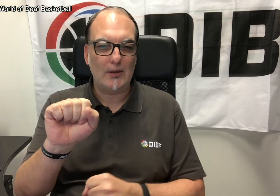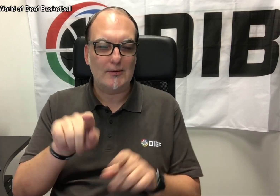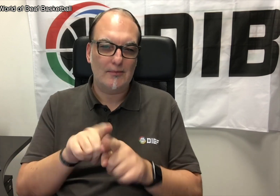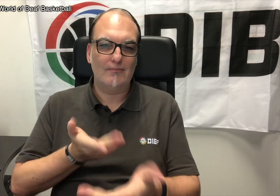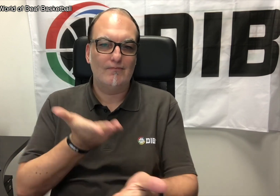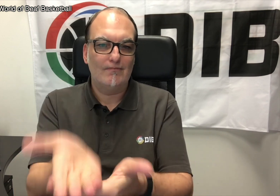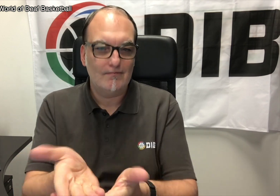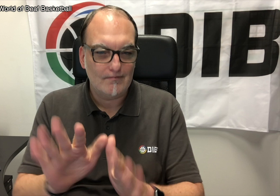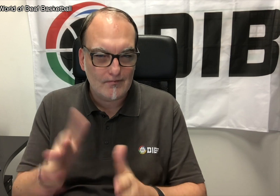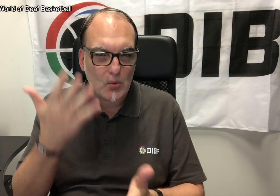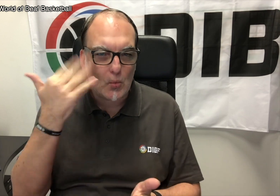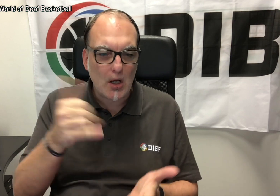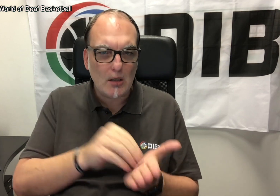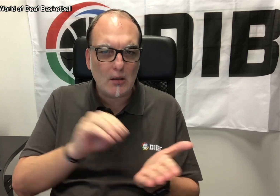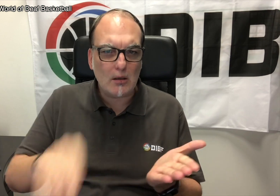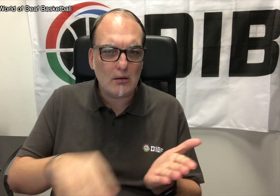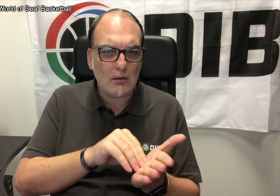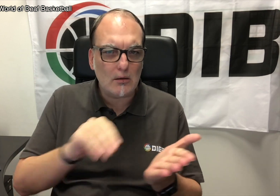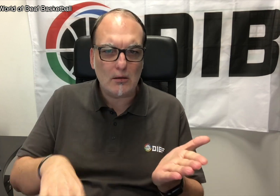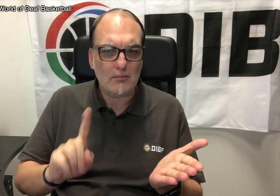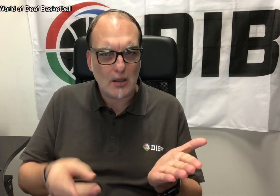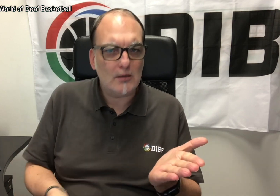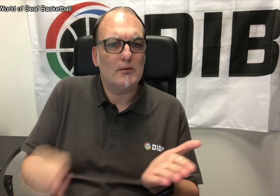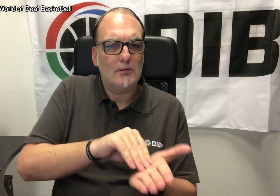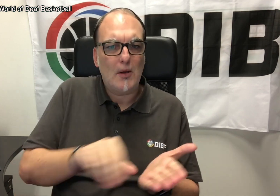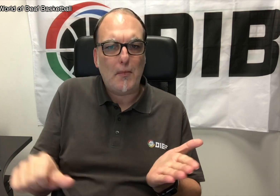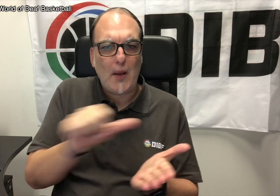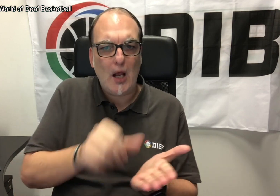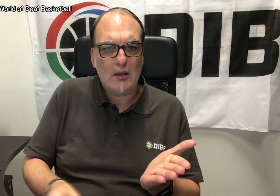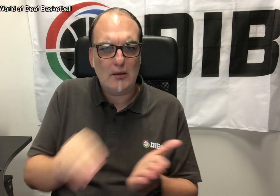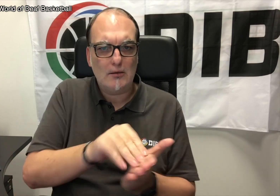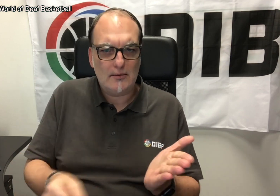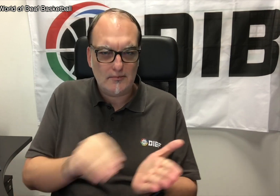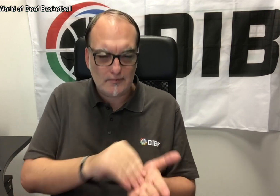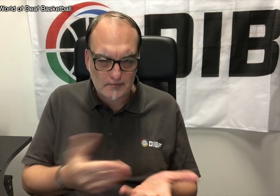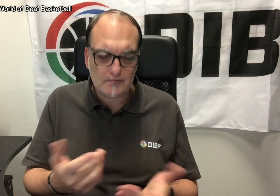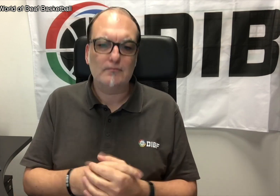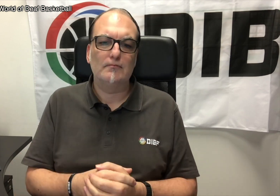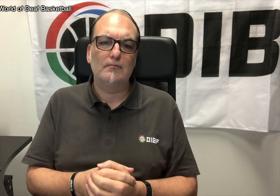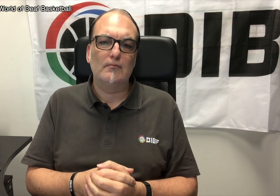had been removed and asked to be restored.